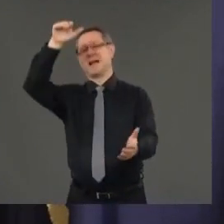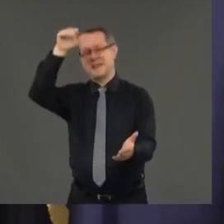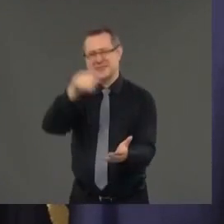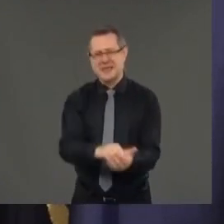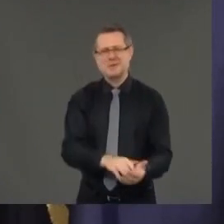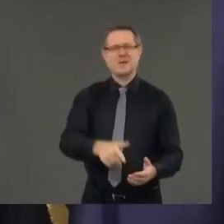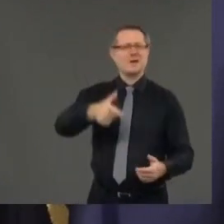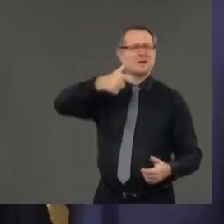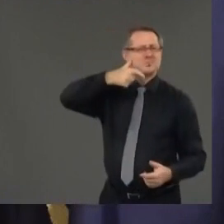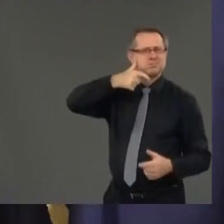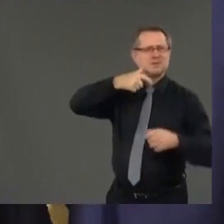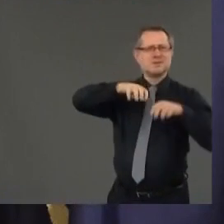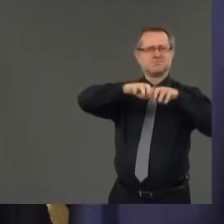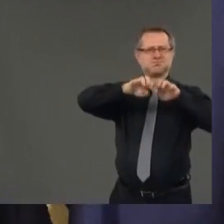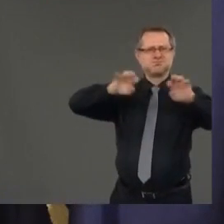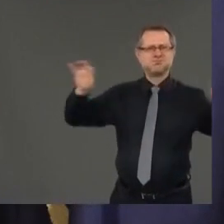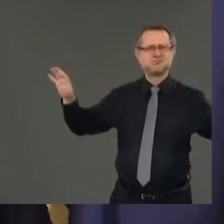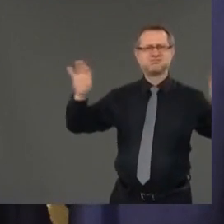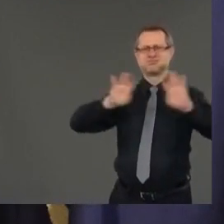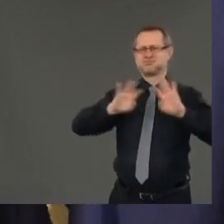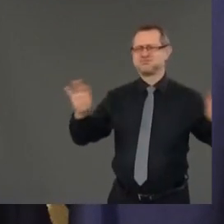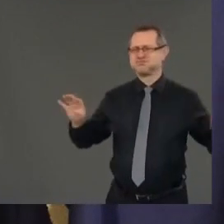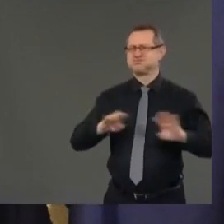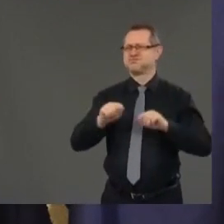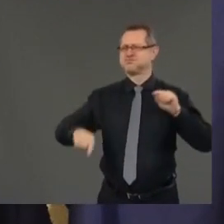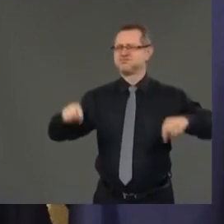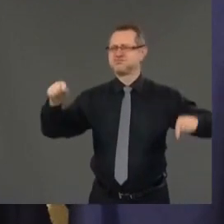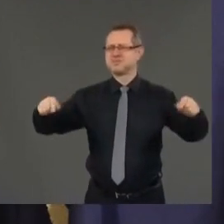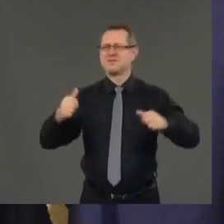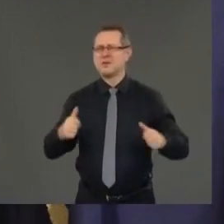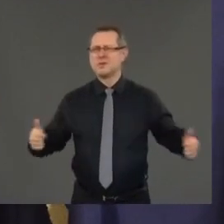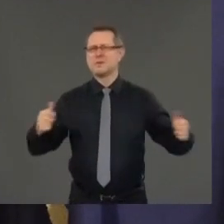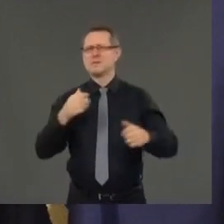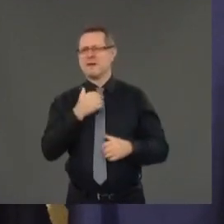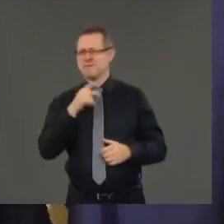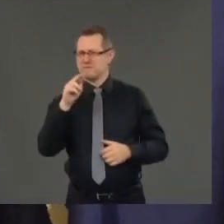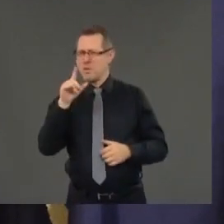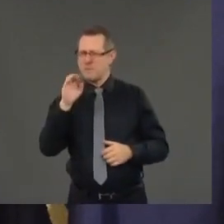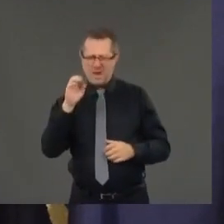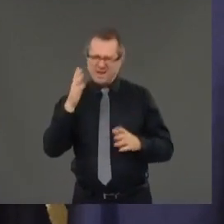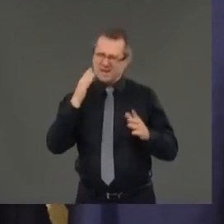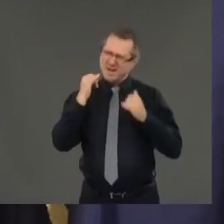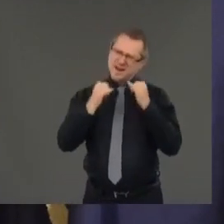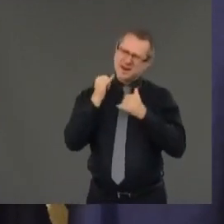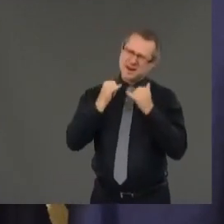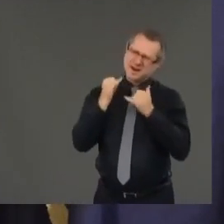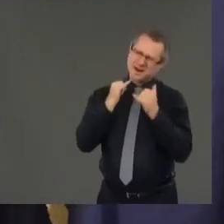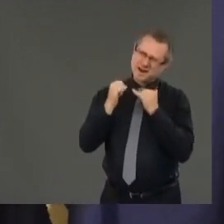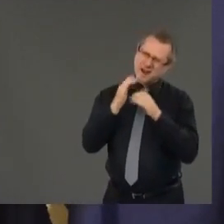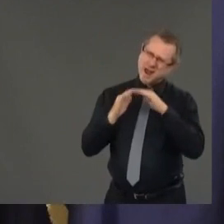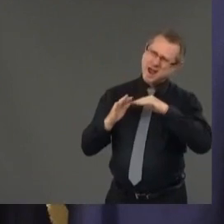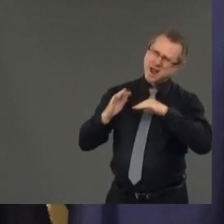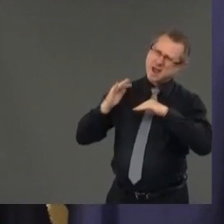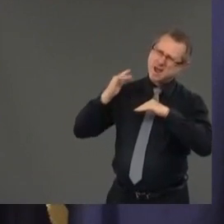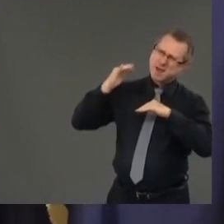PEOPLE. 3,000 TO WORK THE PHONES AND THE WEBSITE WE HIRED.